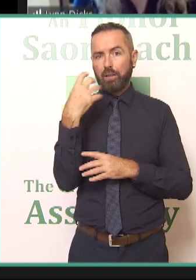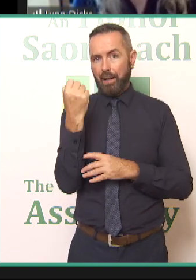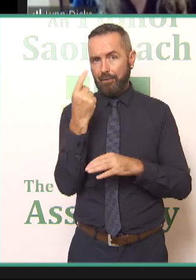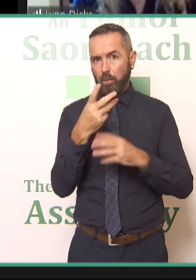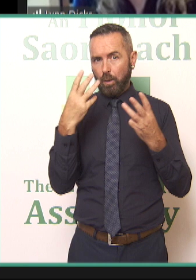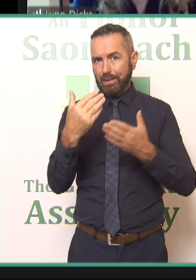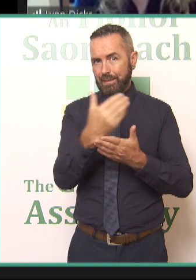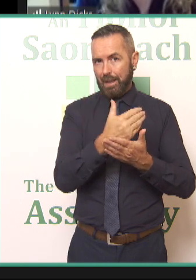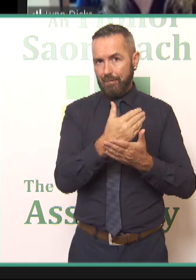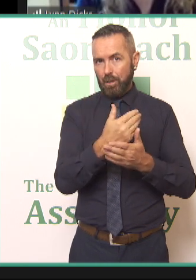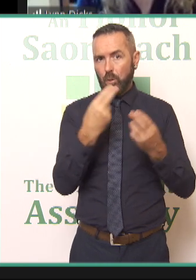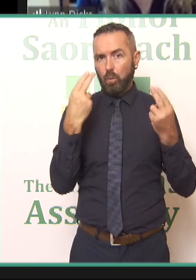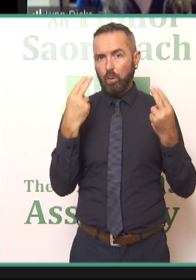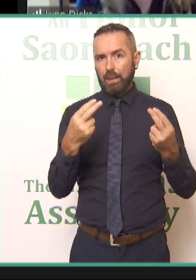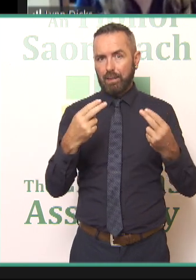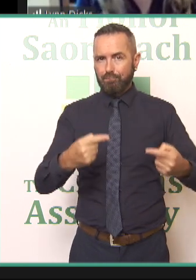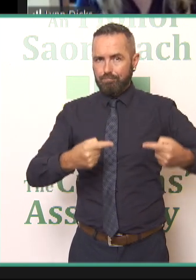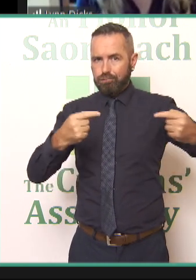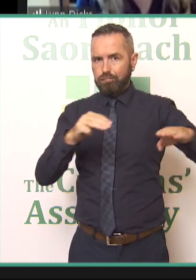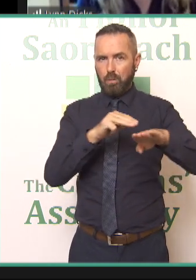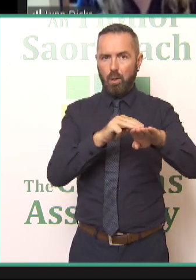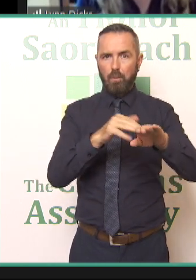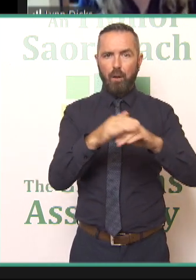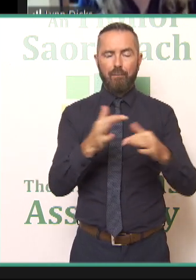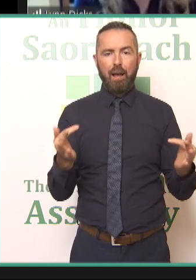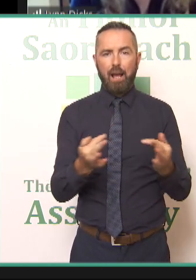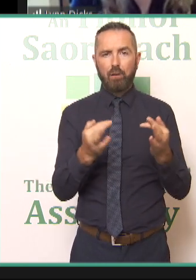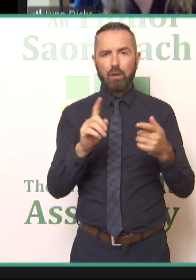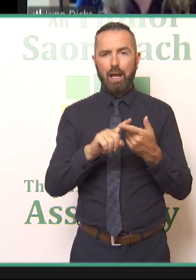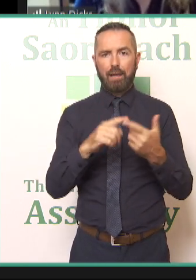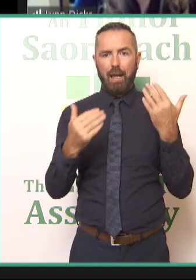we have to tackle the problem of Agriculture and the way that it's causing biodiversity decline